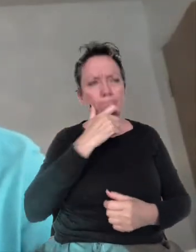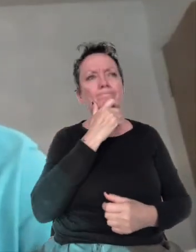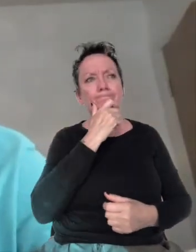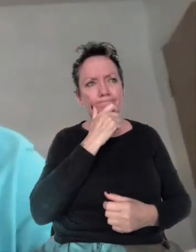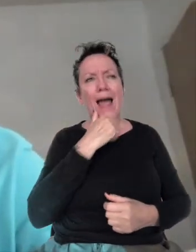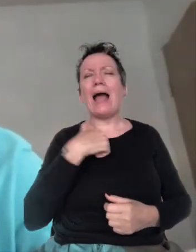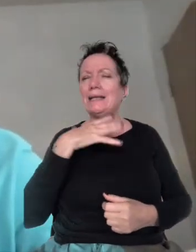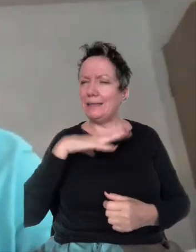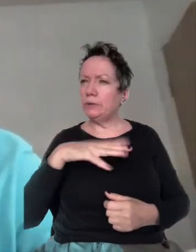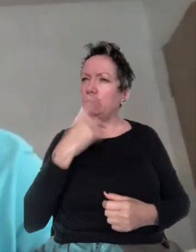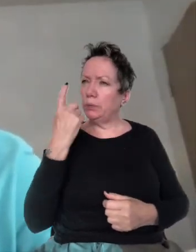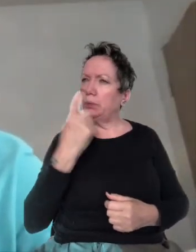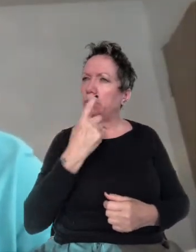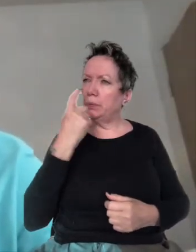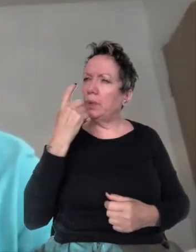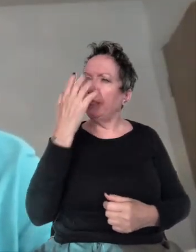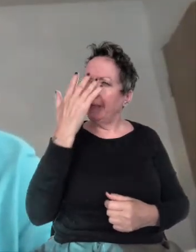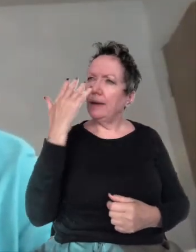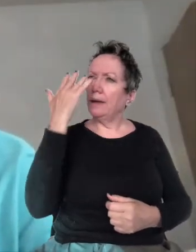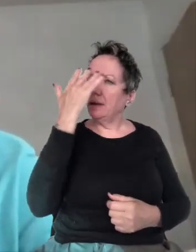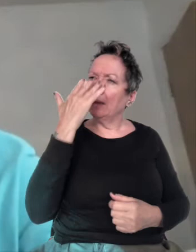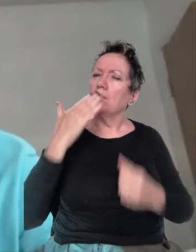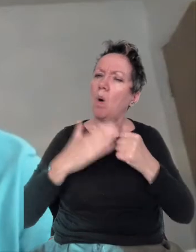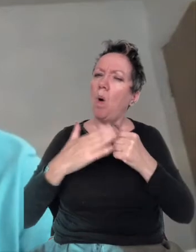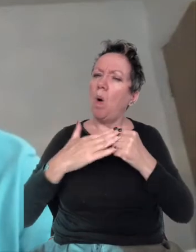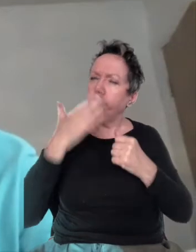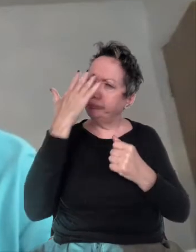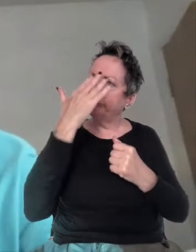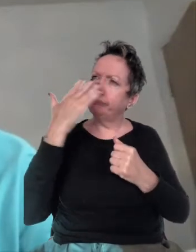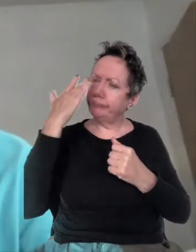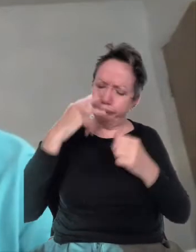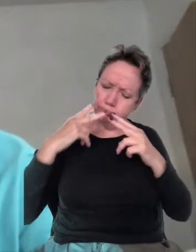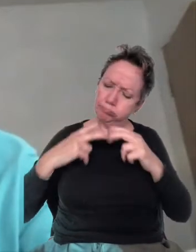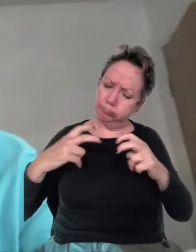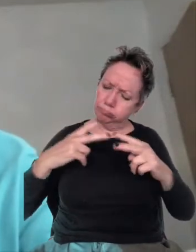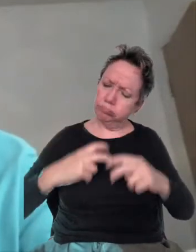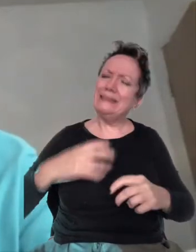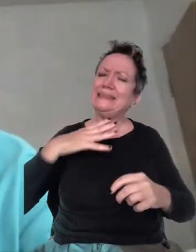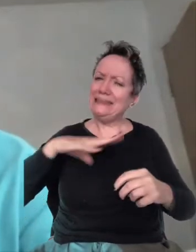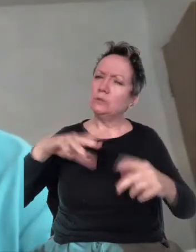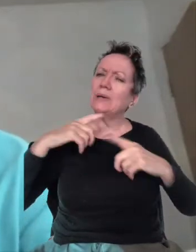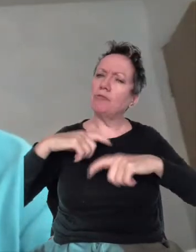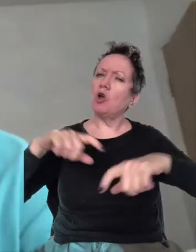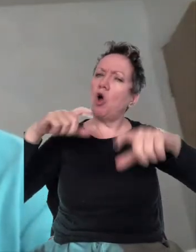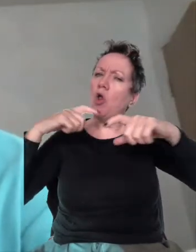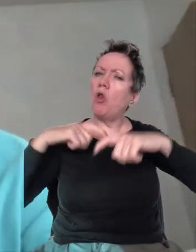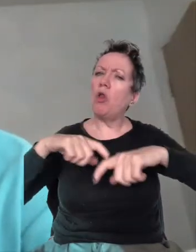um, as I think a lot of people did. And, um, I just hope that that.